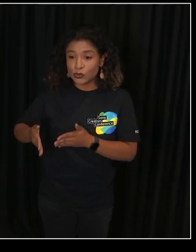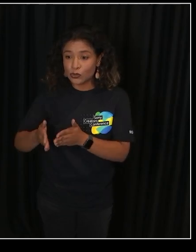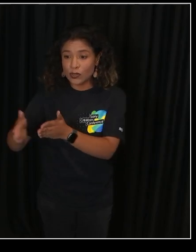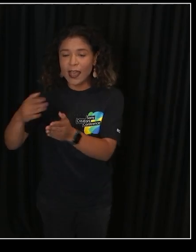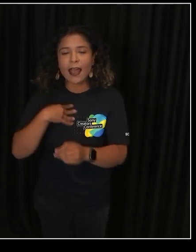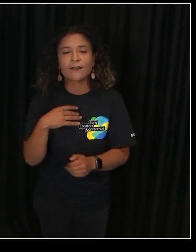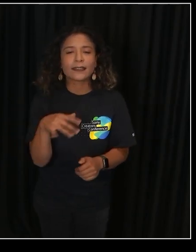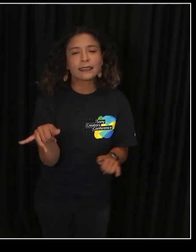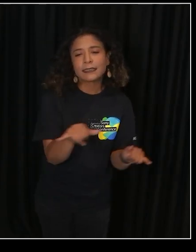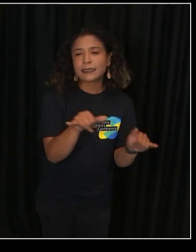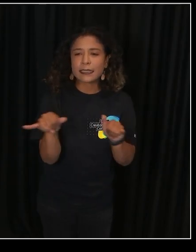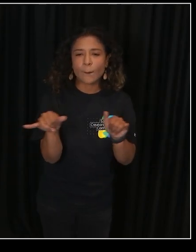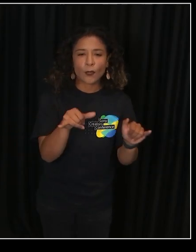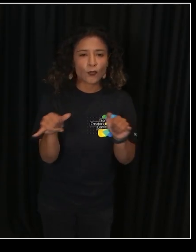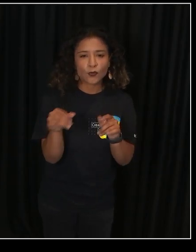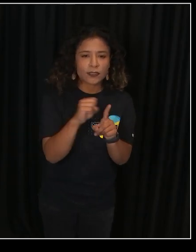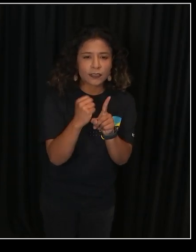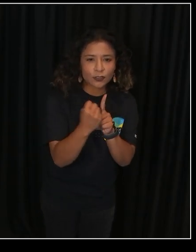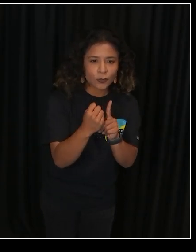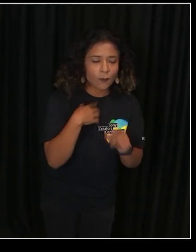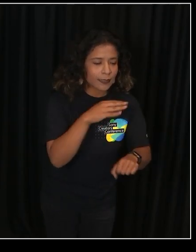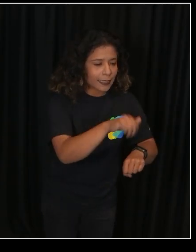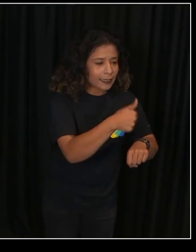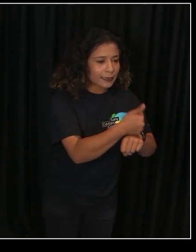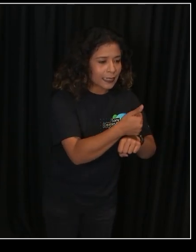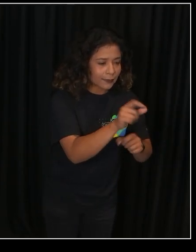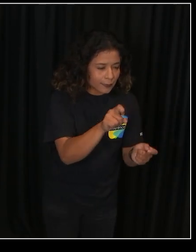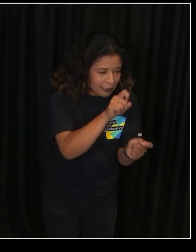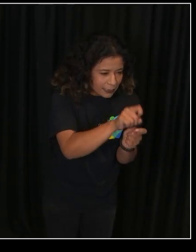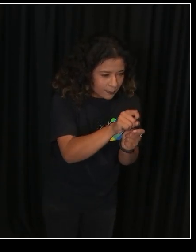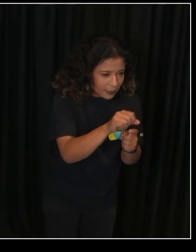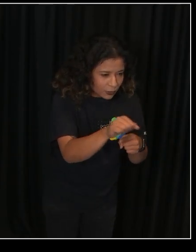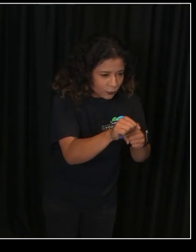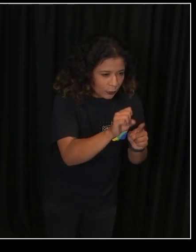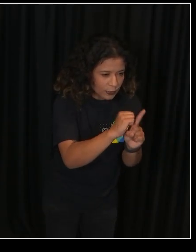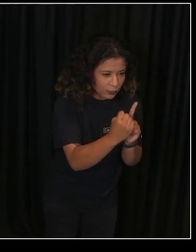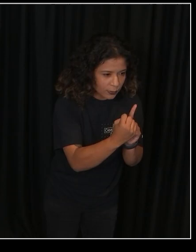and we set up special training scenarios for those particular kinds of corners to make sure